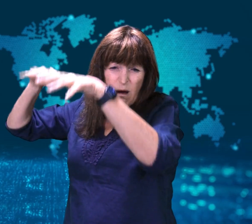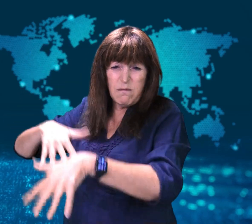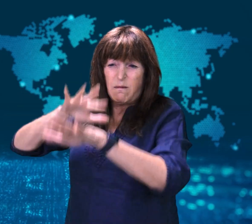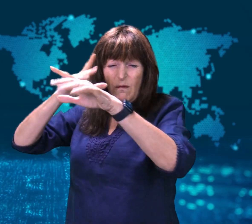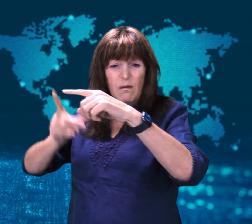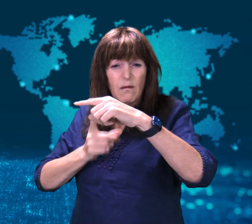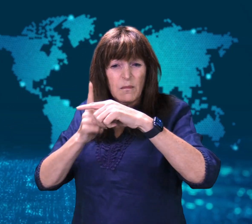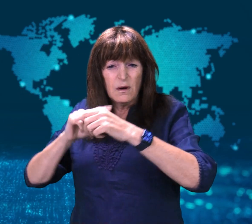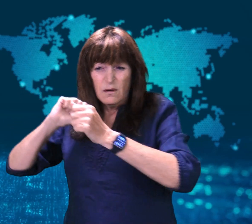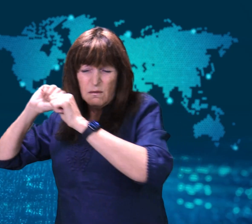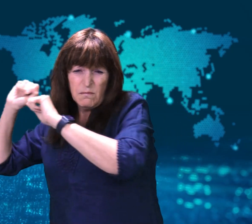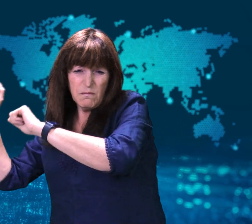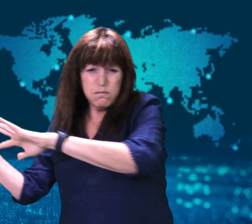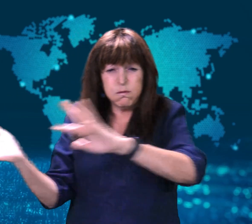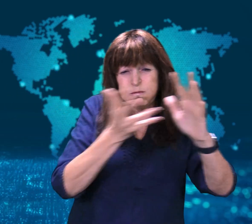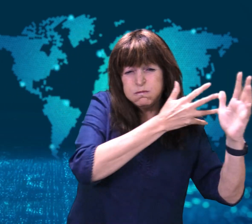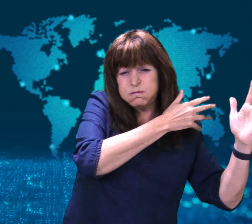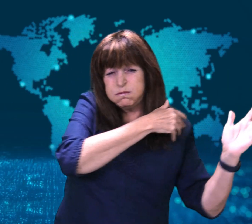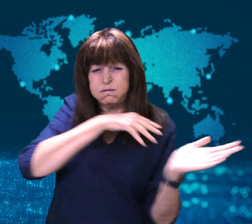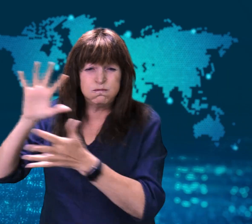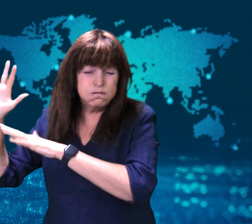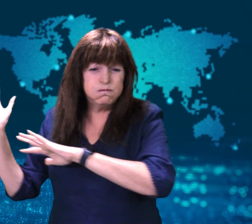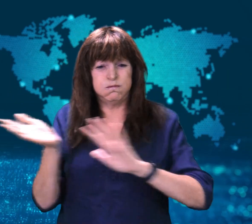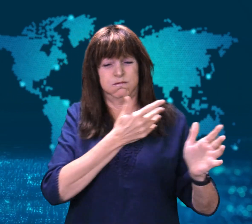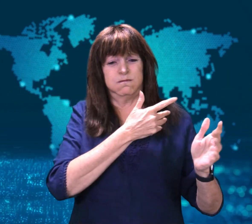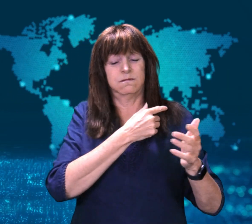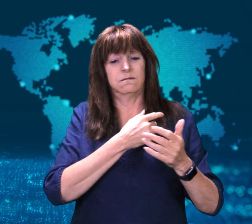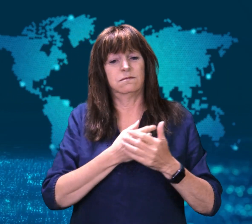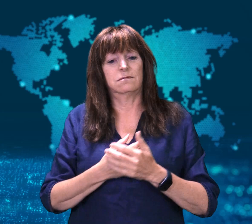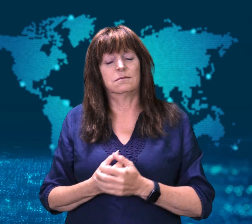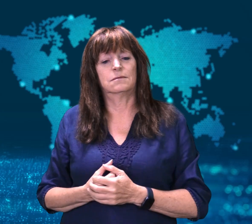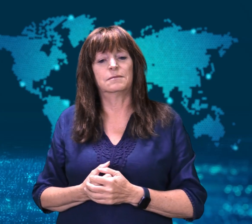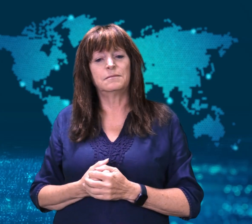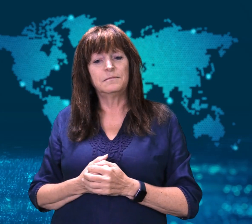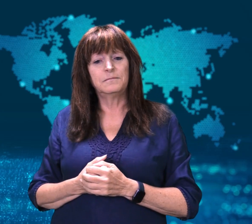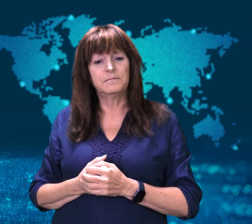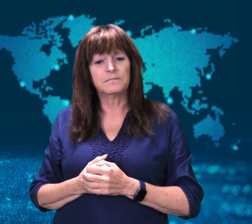and severe winds were reported.